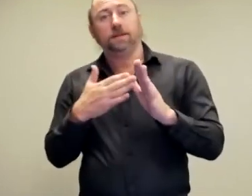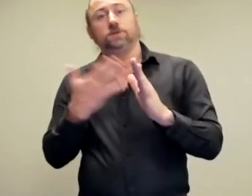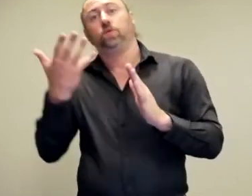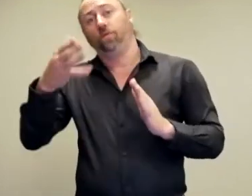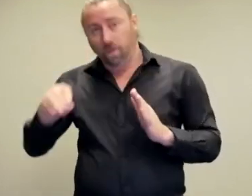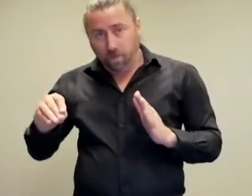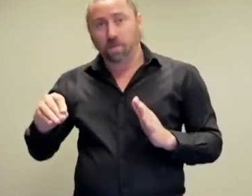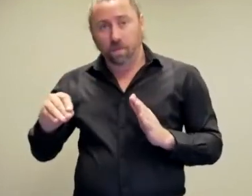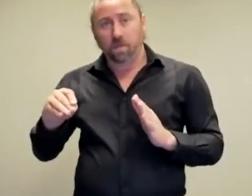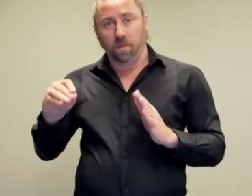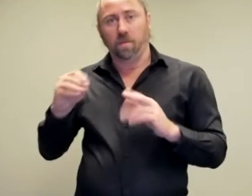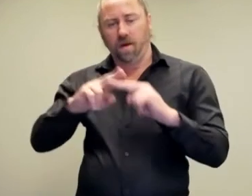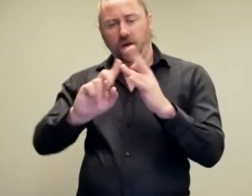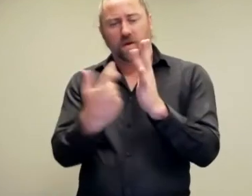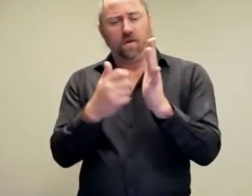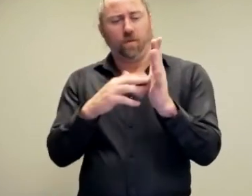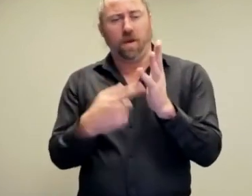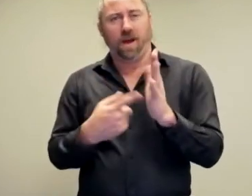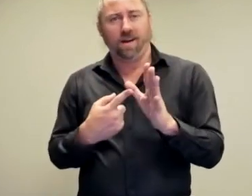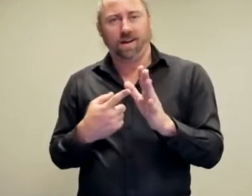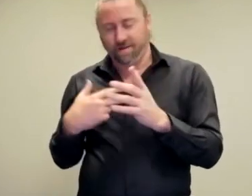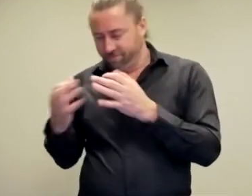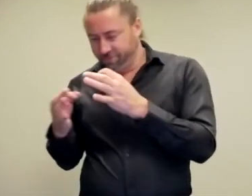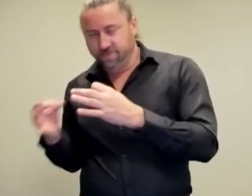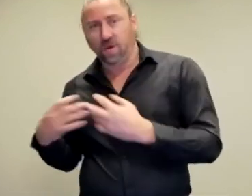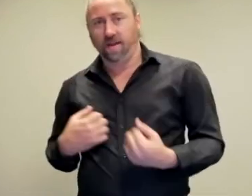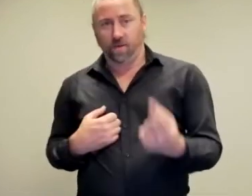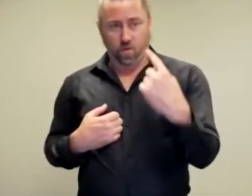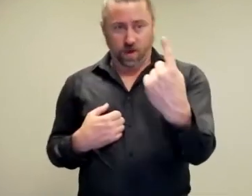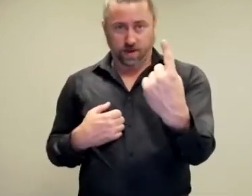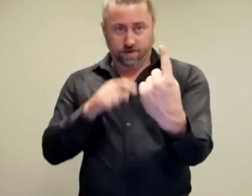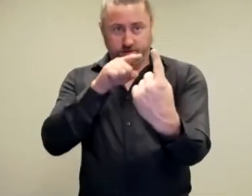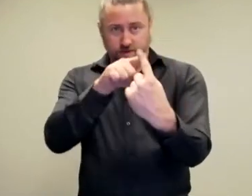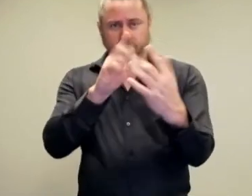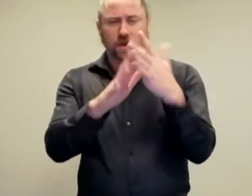a logical formula. So I started with one particular work that Maxwell made, where